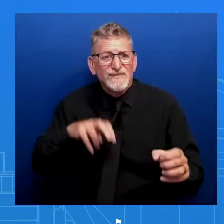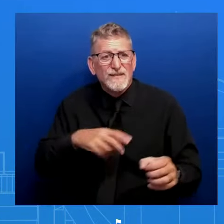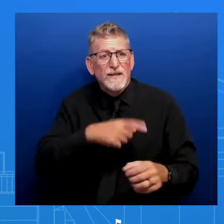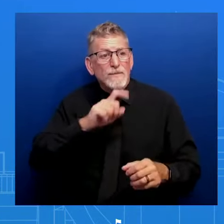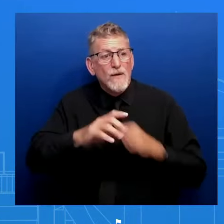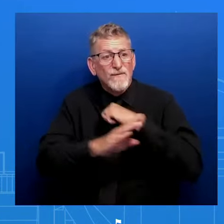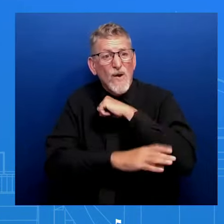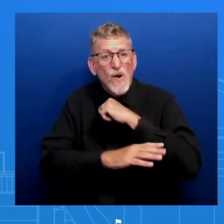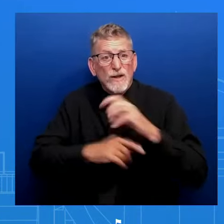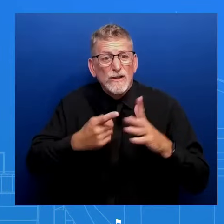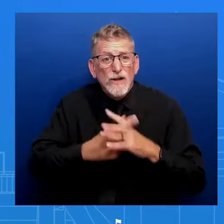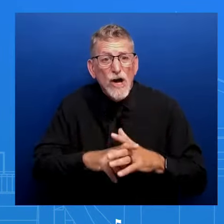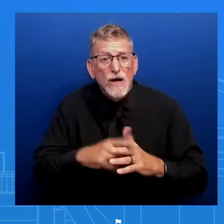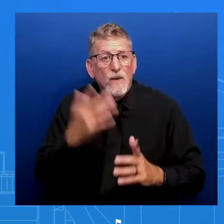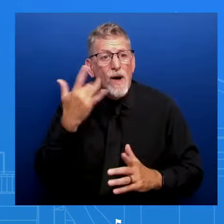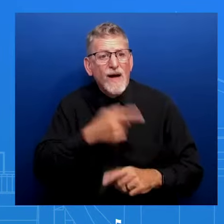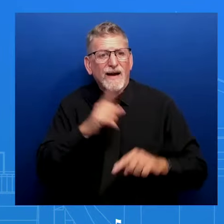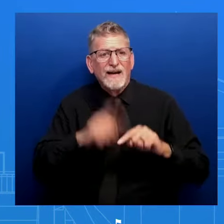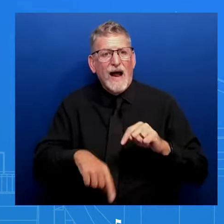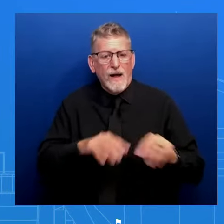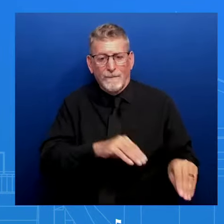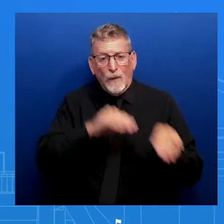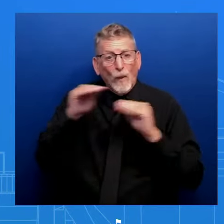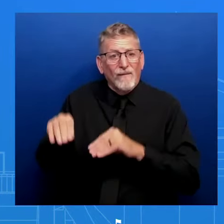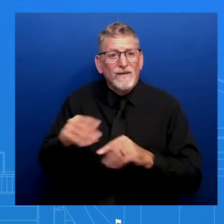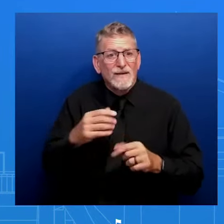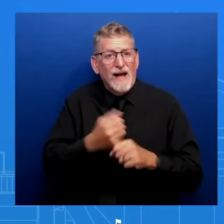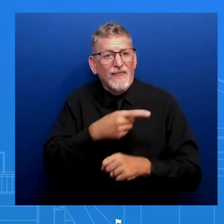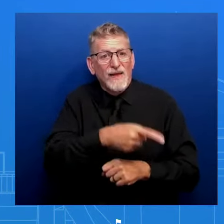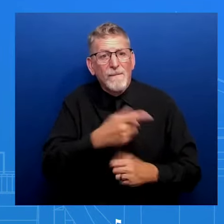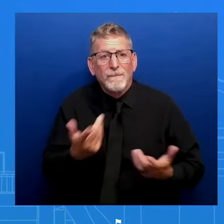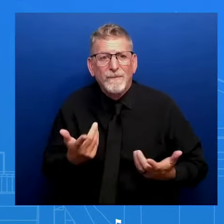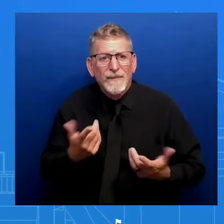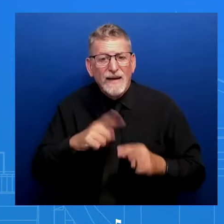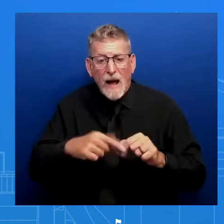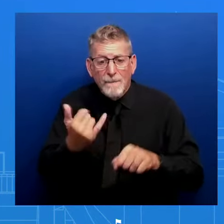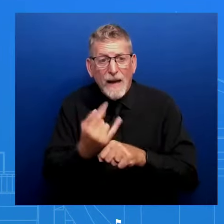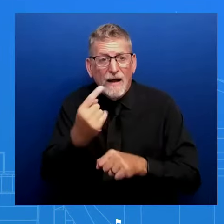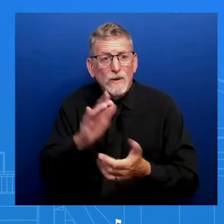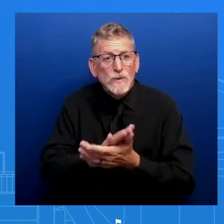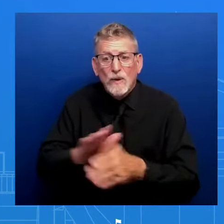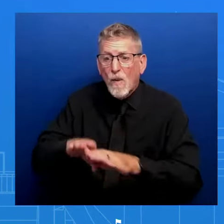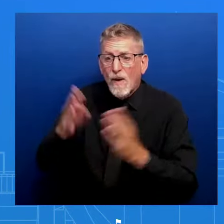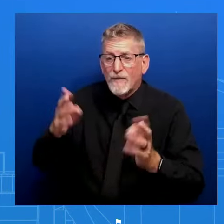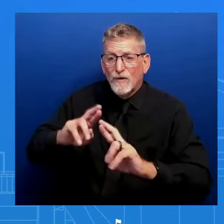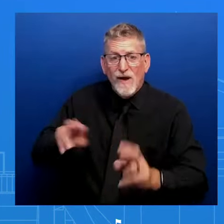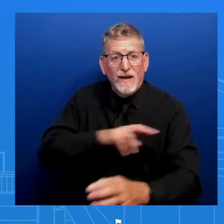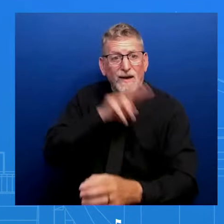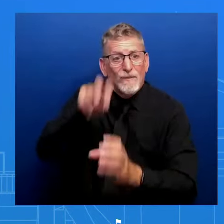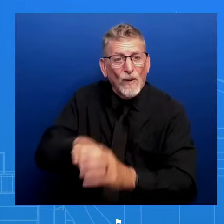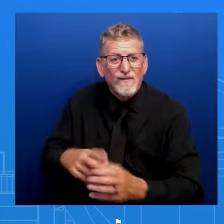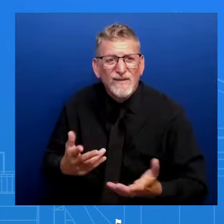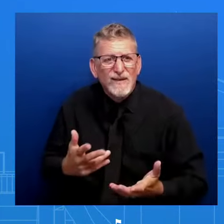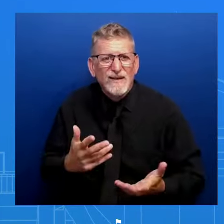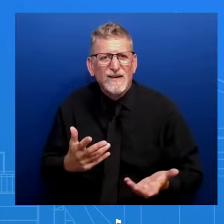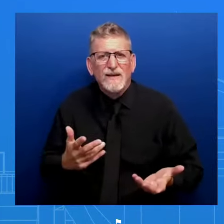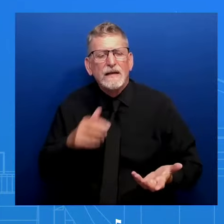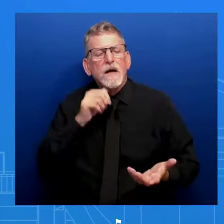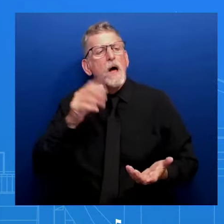They can't make it in time for the school session to start. That's not hypothetical; that's happening. You've got senior officers who are being asked